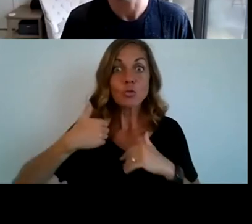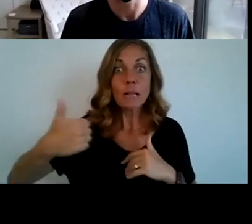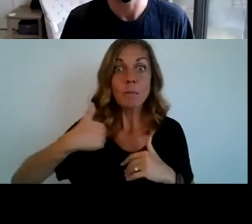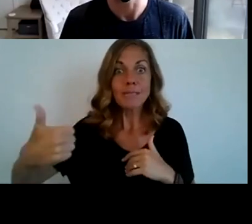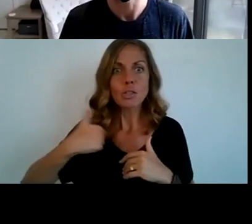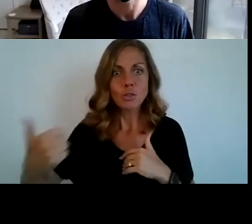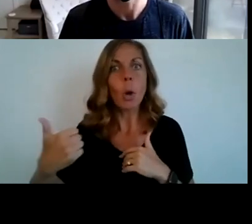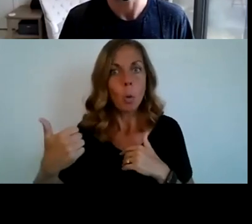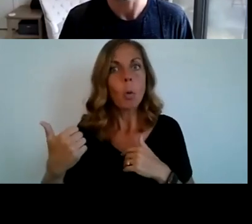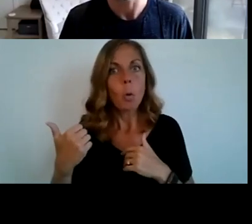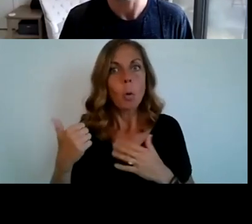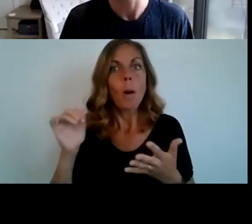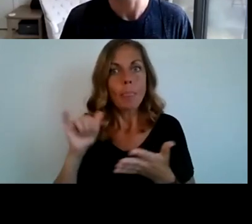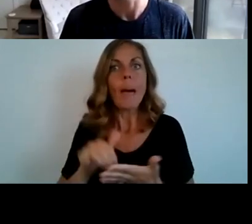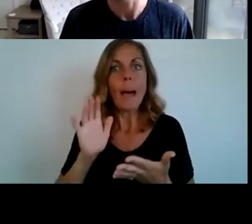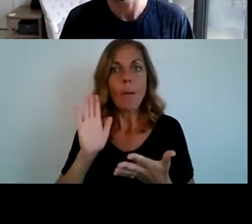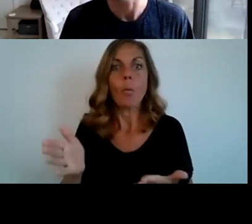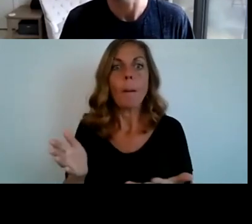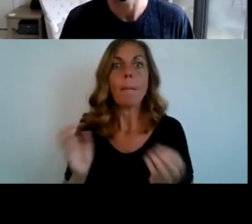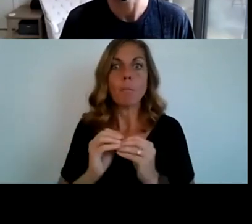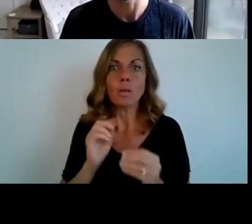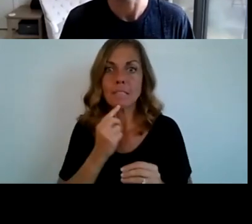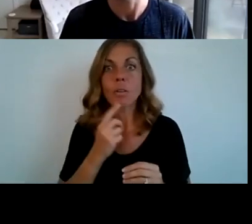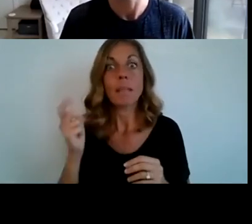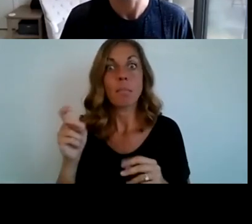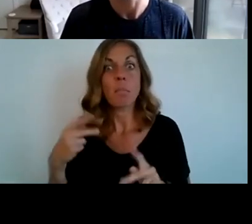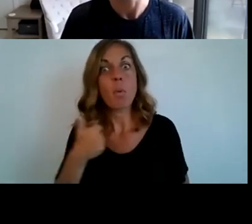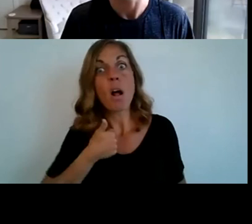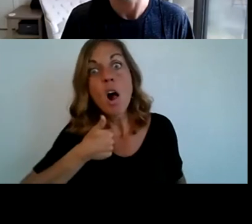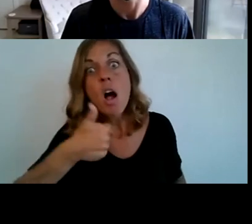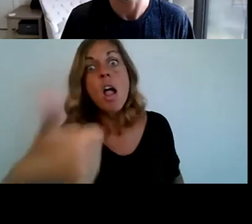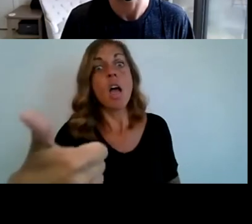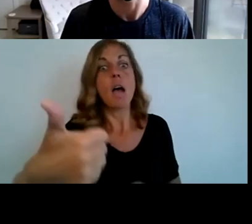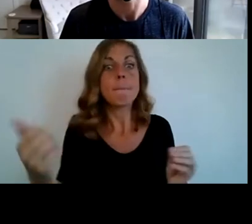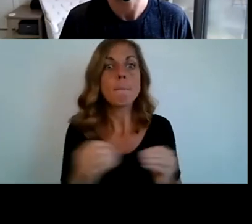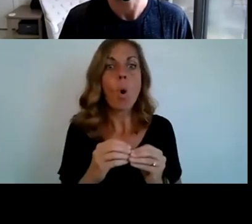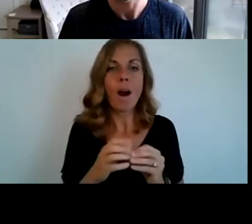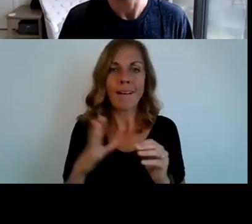issue. People are going to be traveling further to work and places that are more spread out.